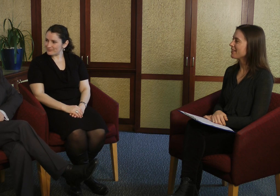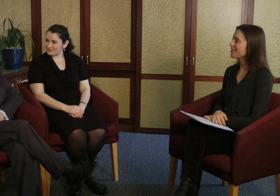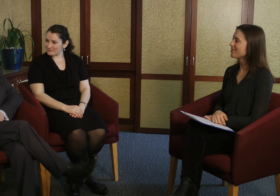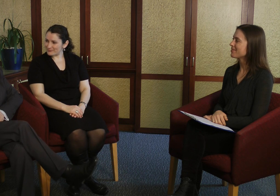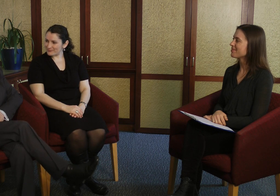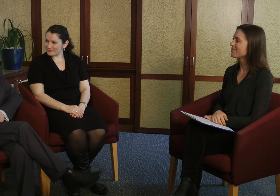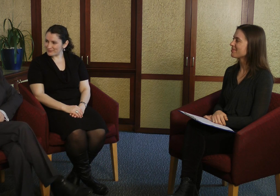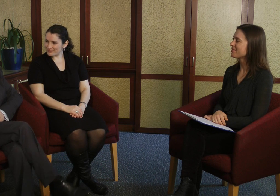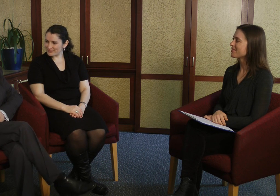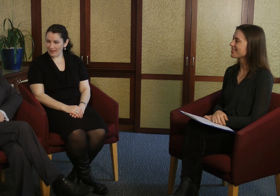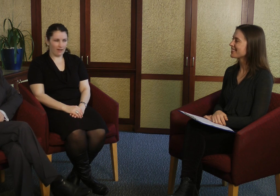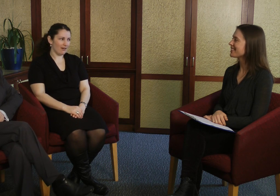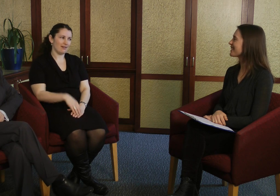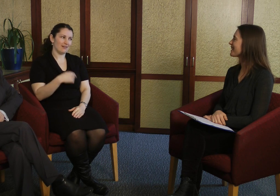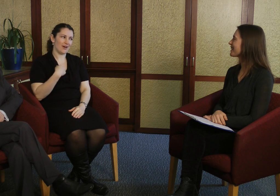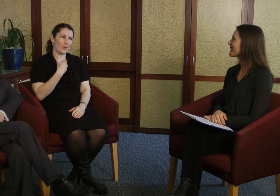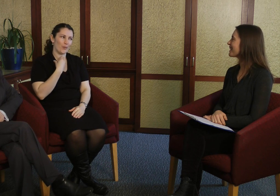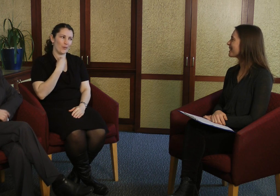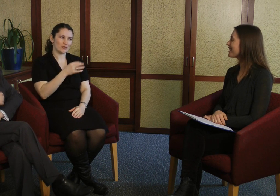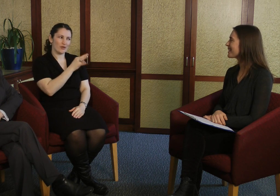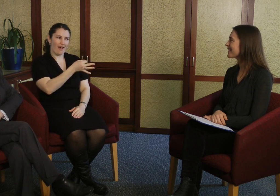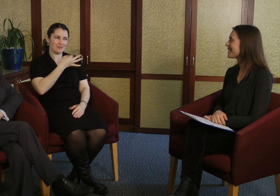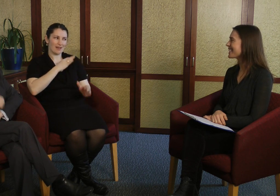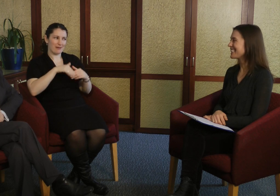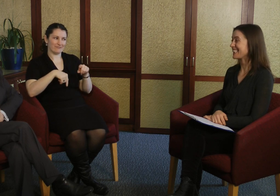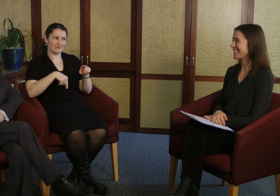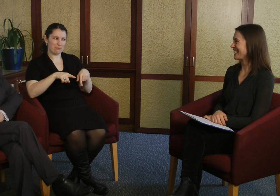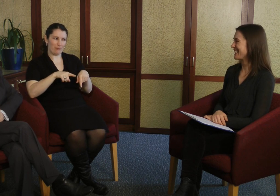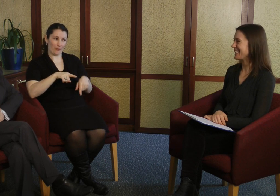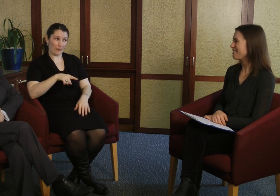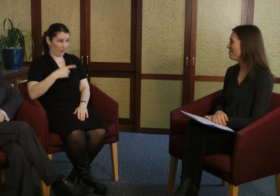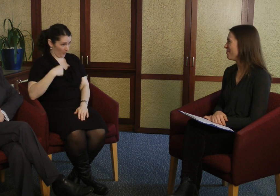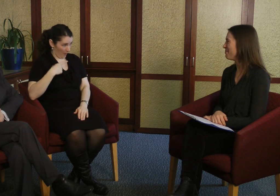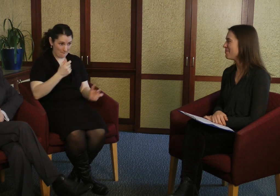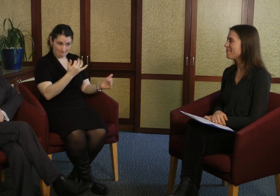C: I wish you didn't ask me about my football team because already a lot of the staff have